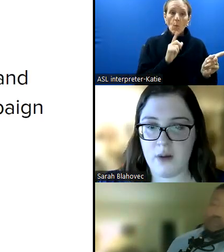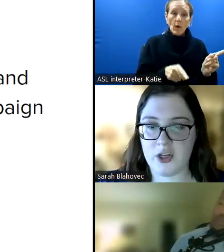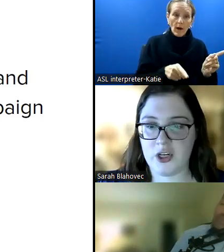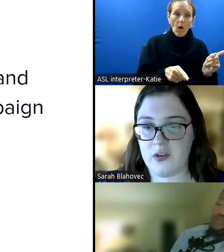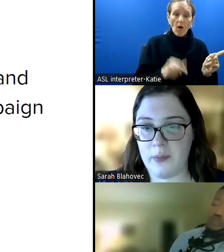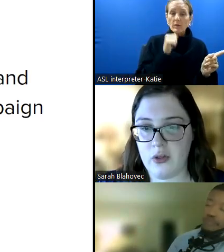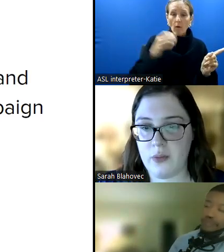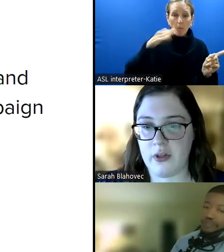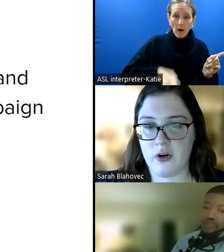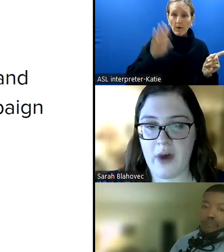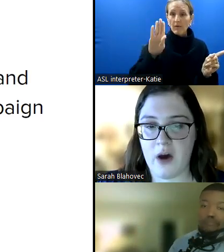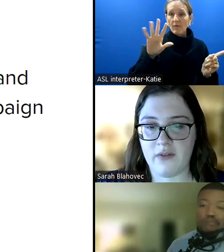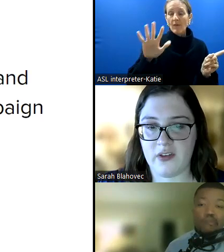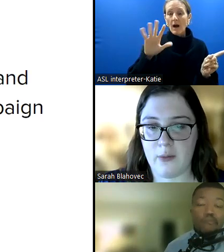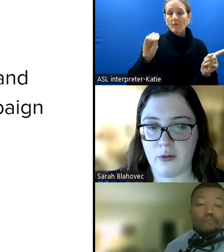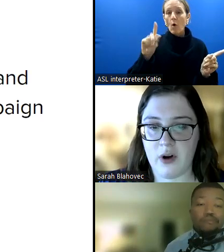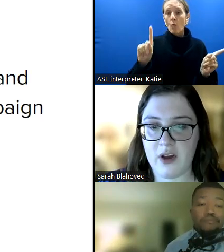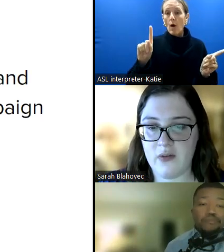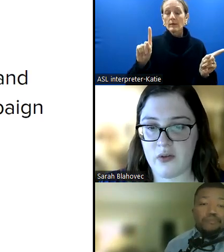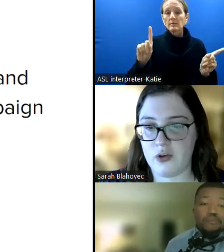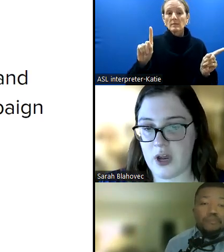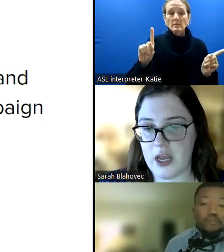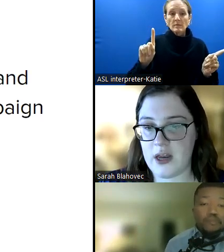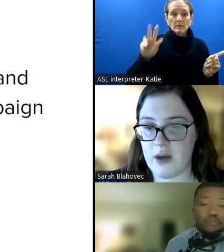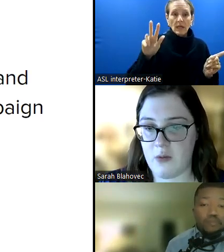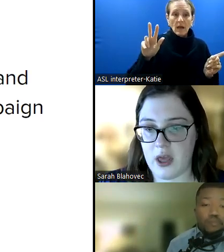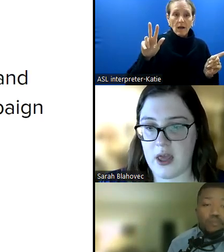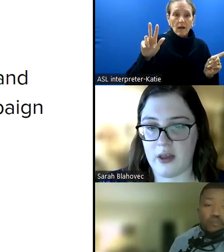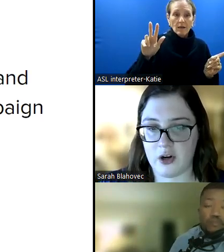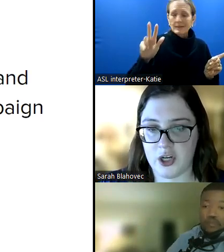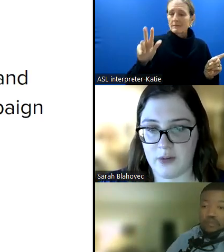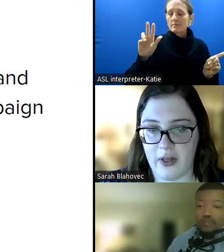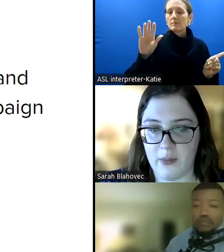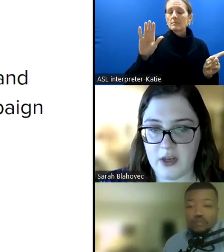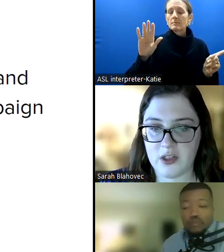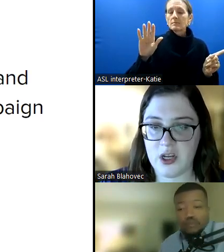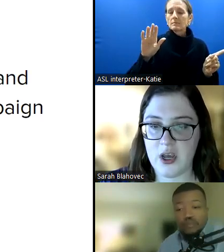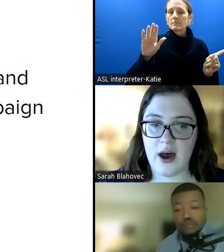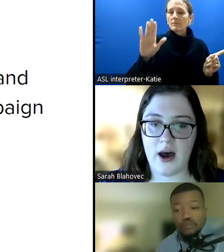Our mission is to build the political power of disabled progressives through training, networking and leadership development.